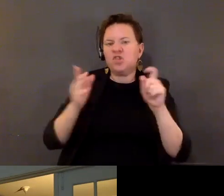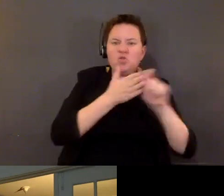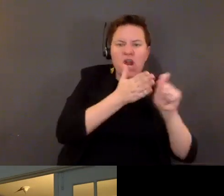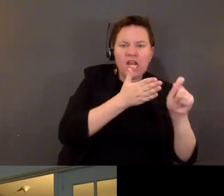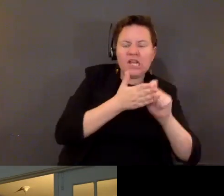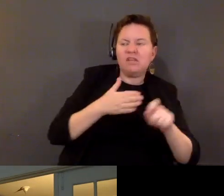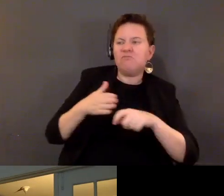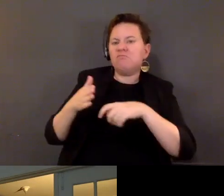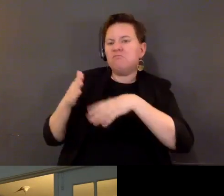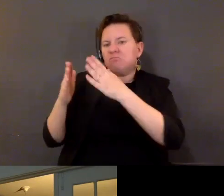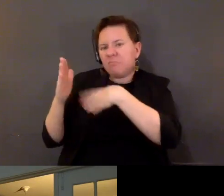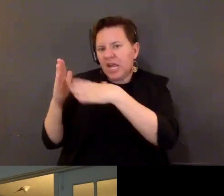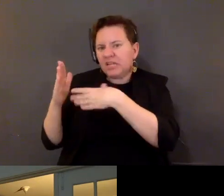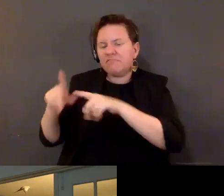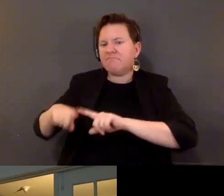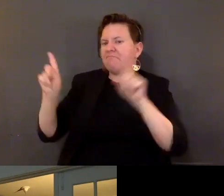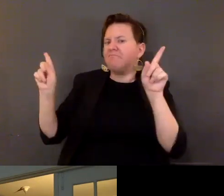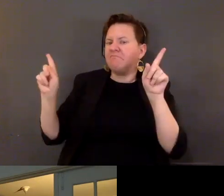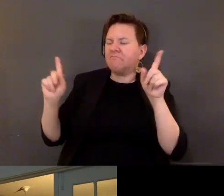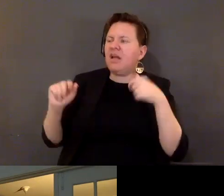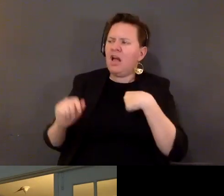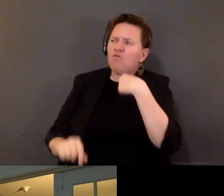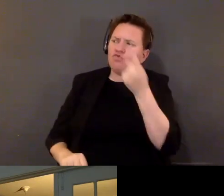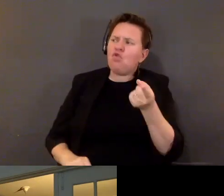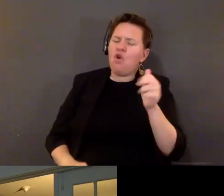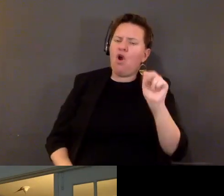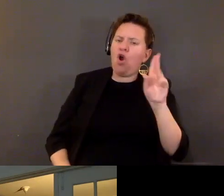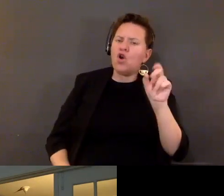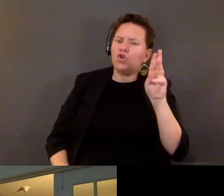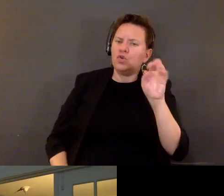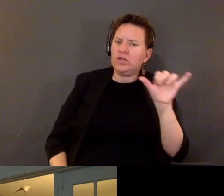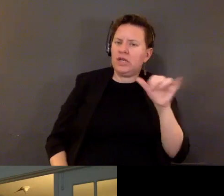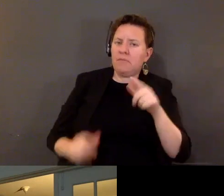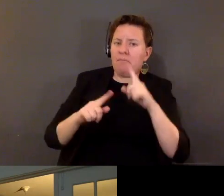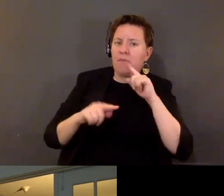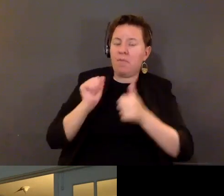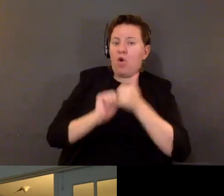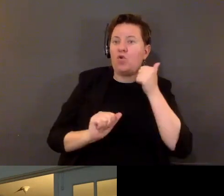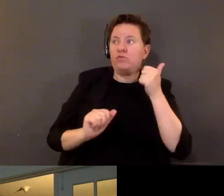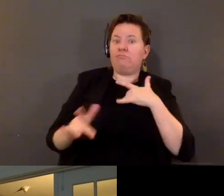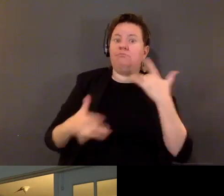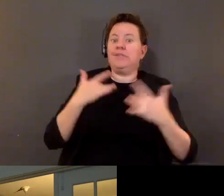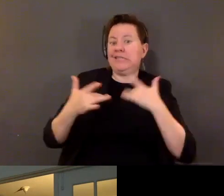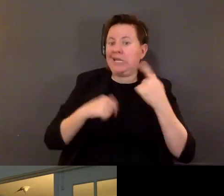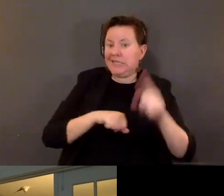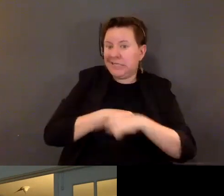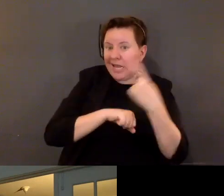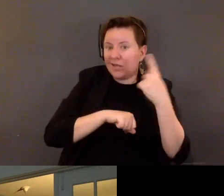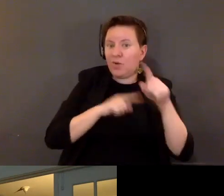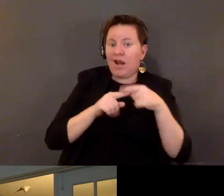i've told audrey that um my most blissful days are ones where i divide it between the studio